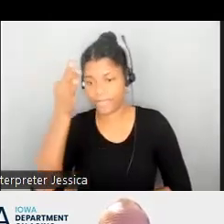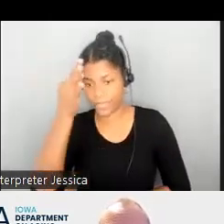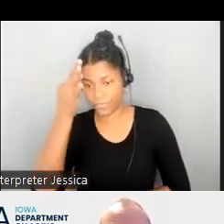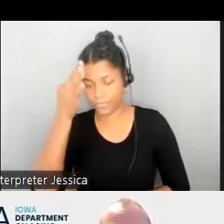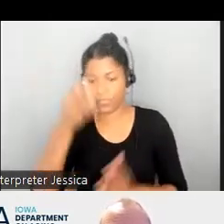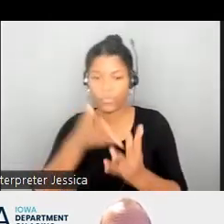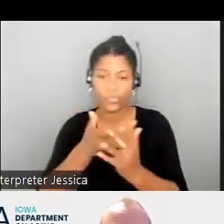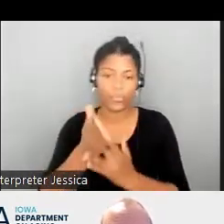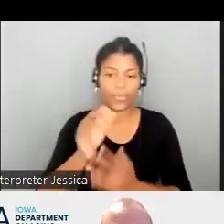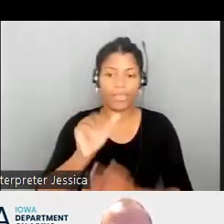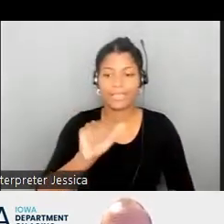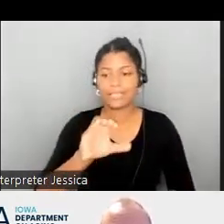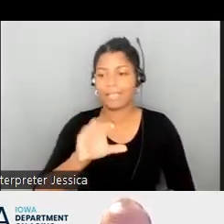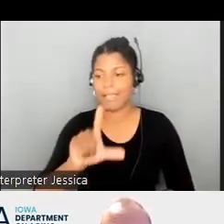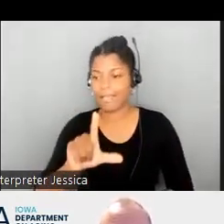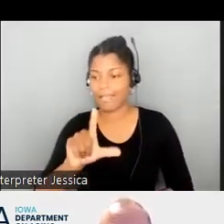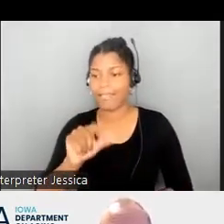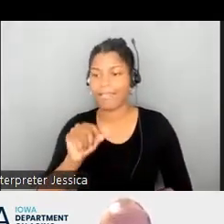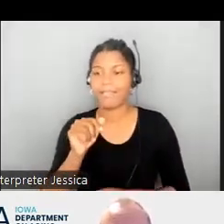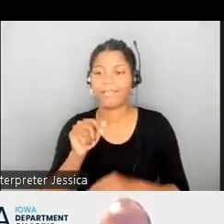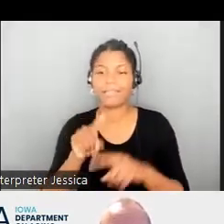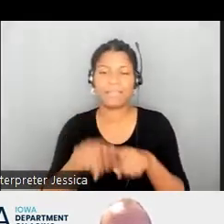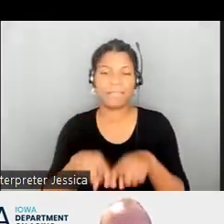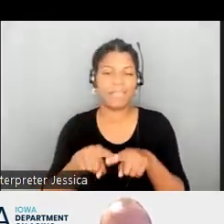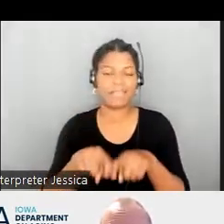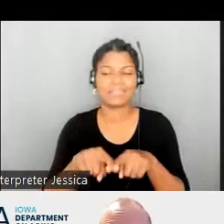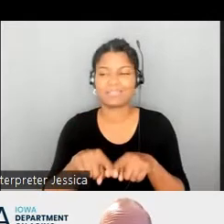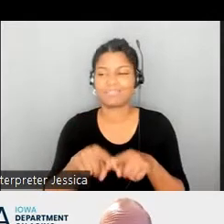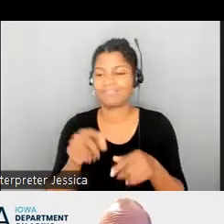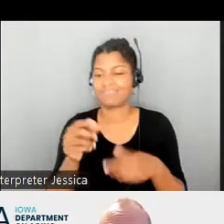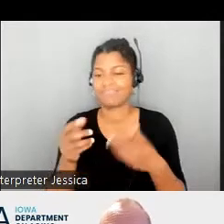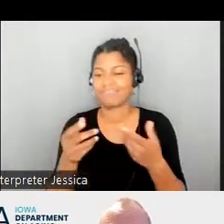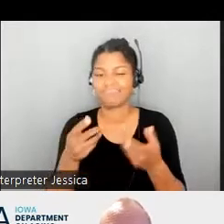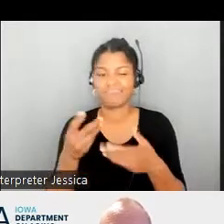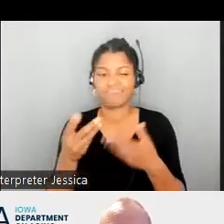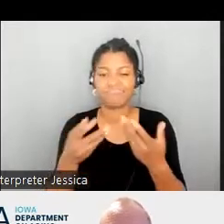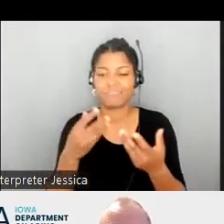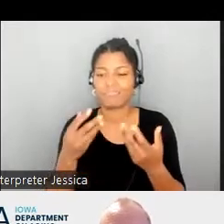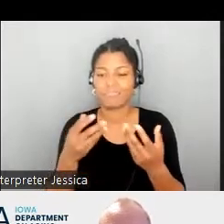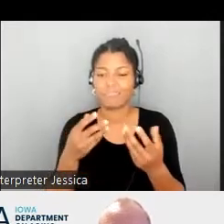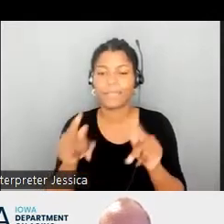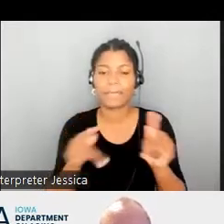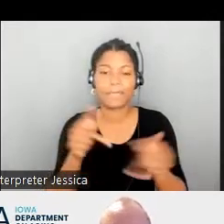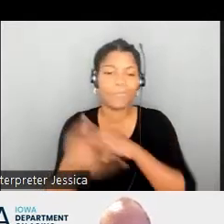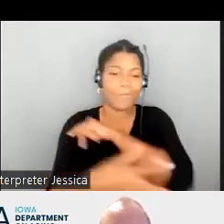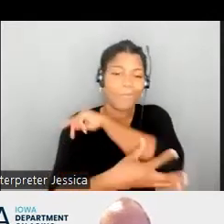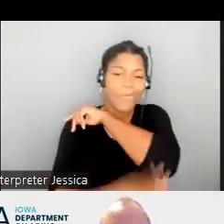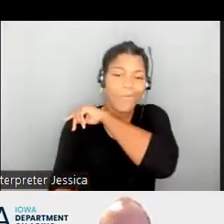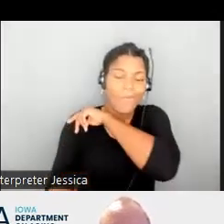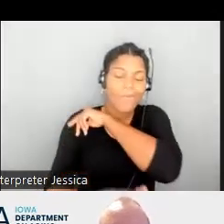on populations and the number of people living in poverty and some base (Indiscernible) amounts.